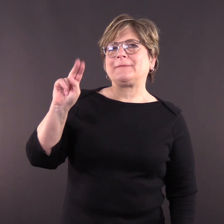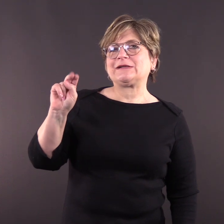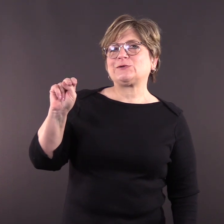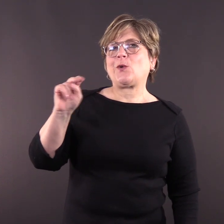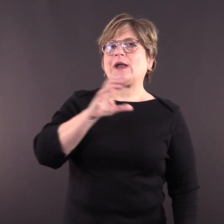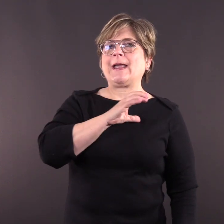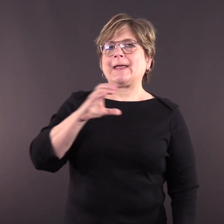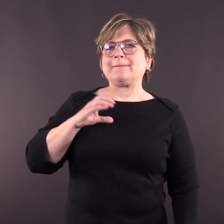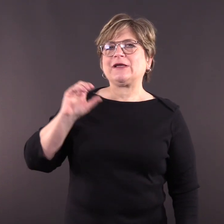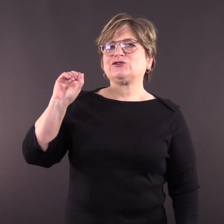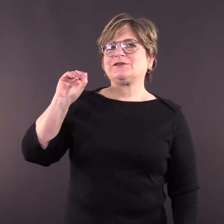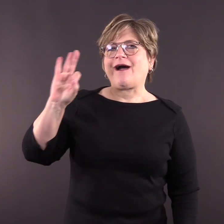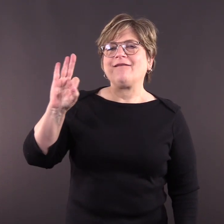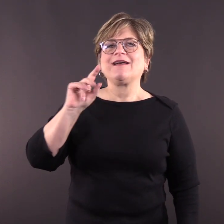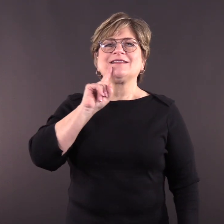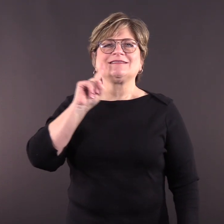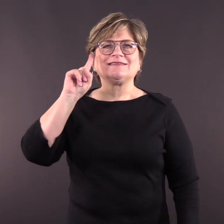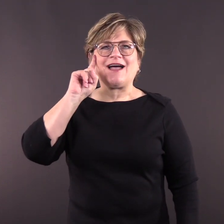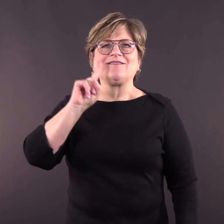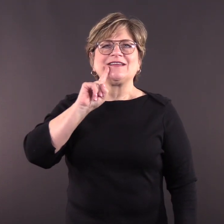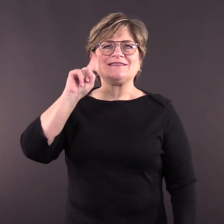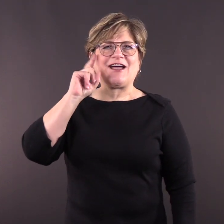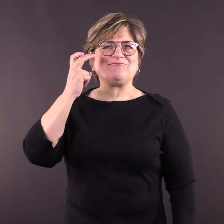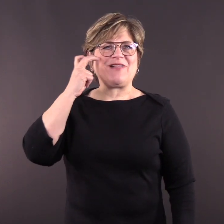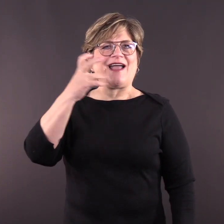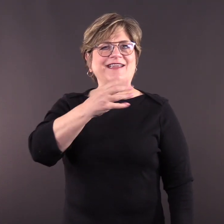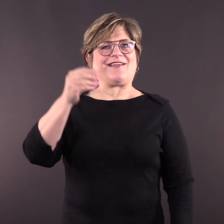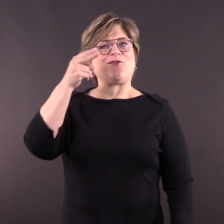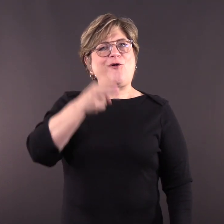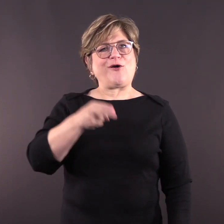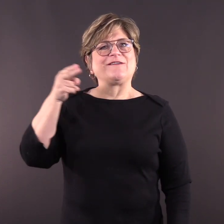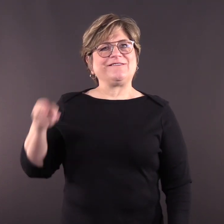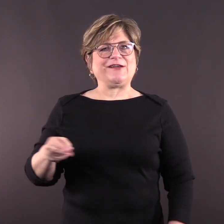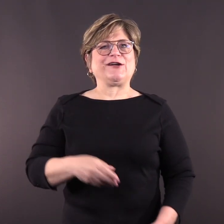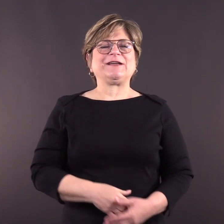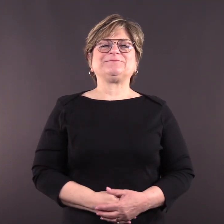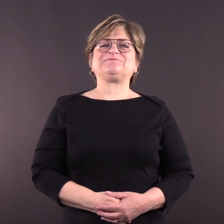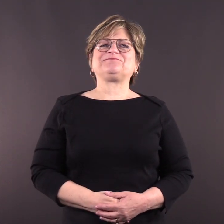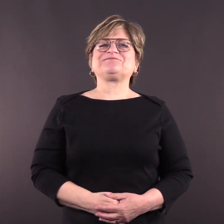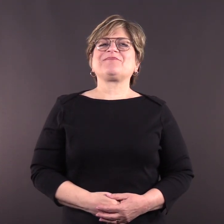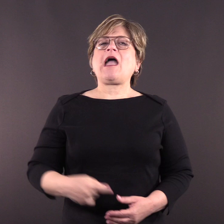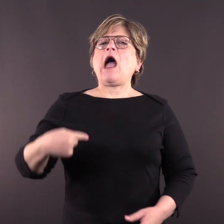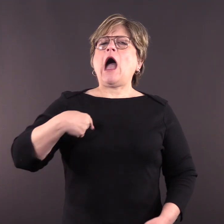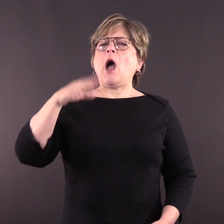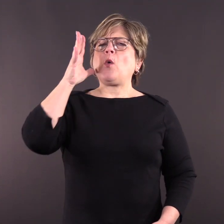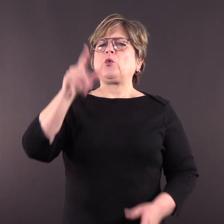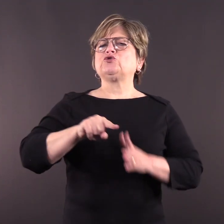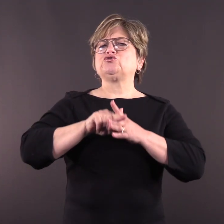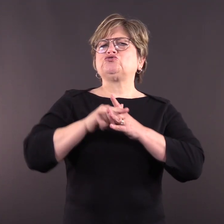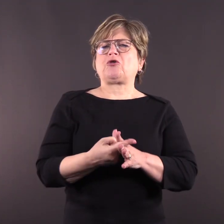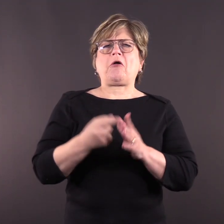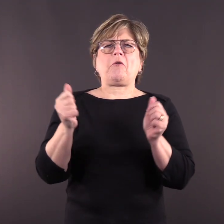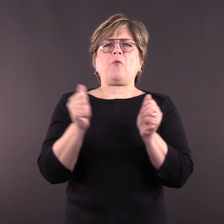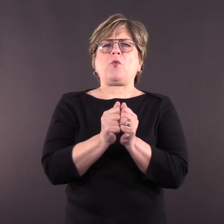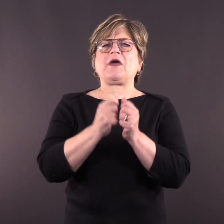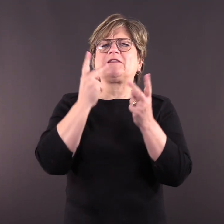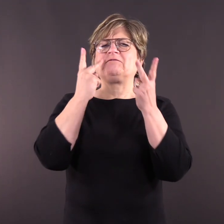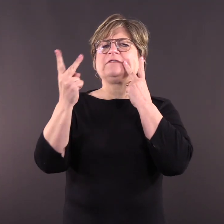of the Minnesota Commission of the Deaf, DeafBlind & Hard of Hearing.